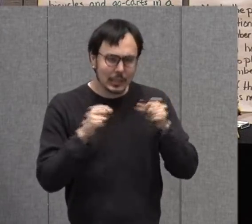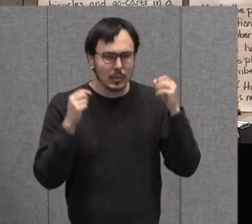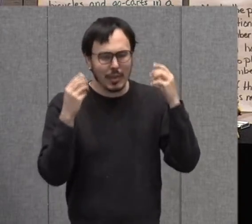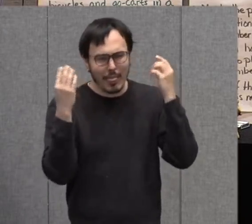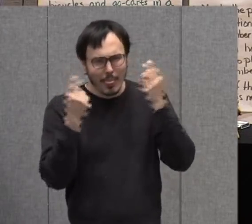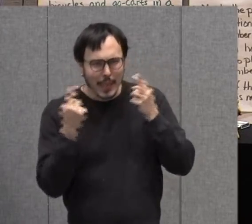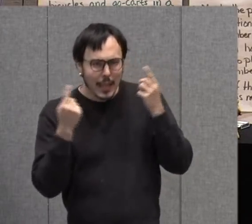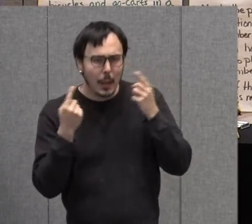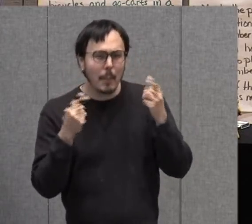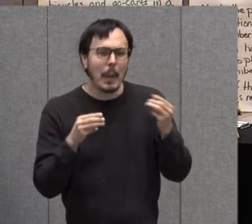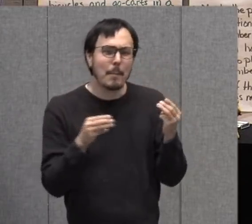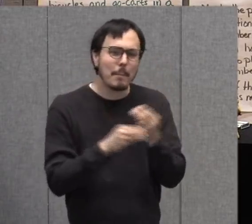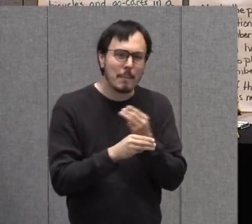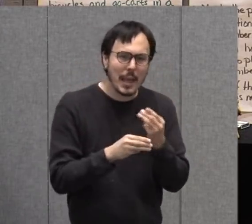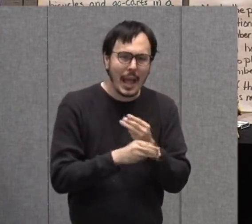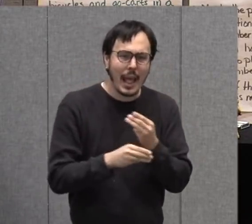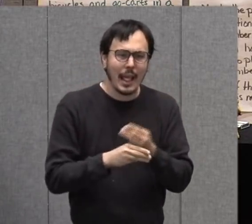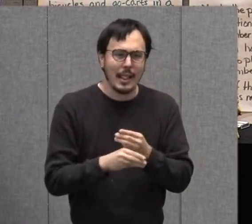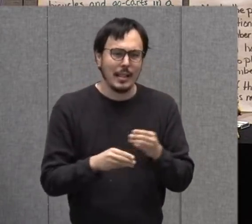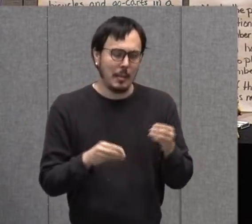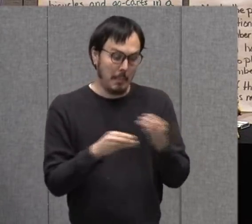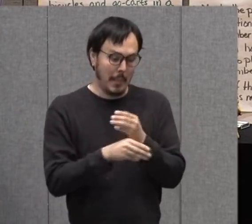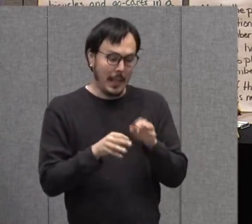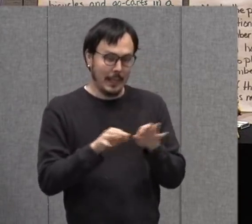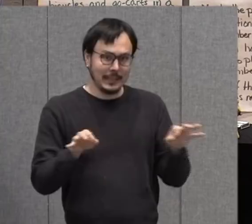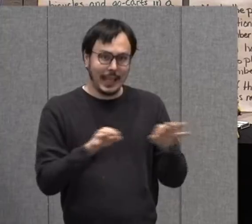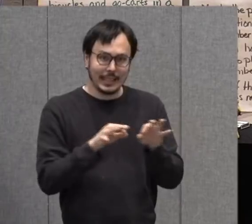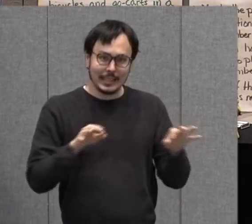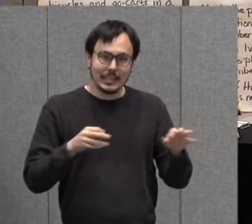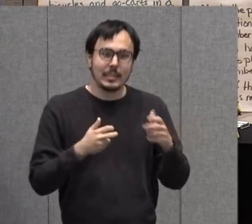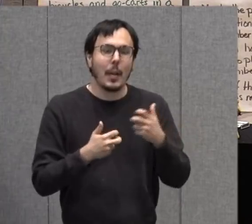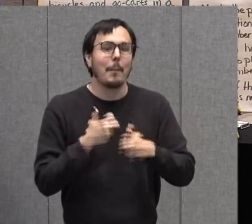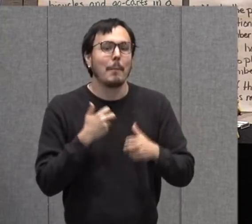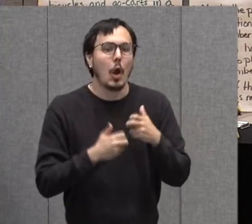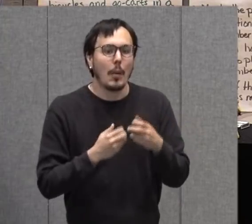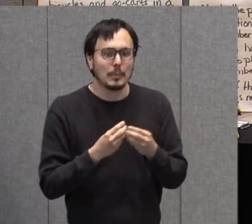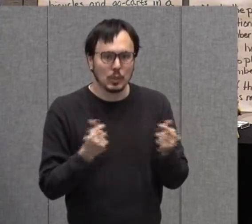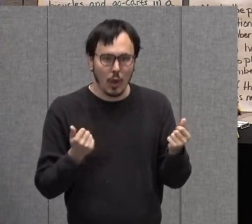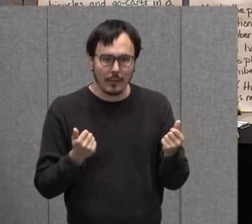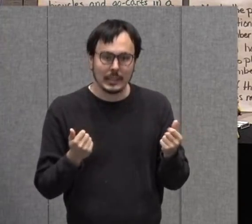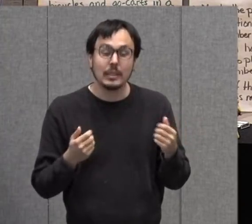and problem solving. So, this morning I'm gonna start off with a routine we tried